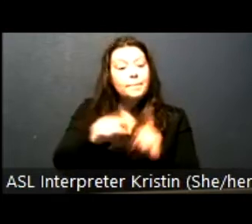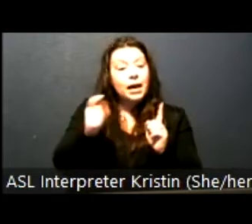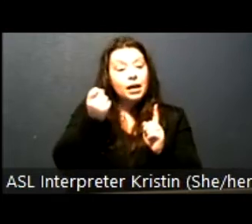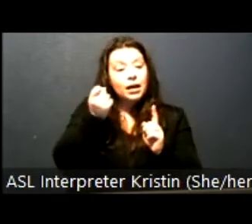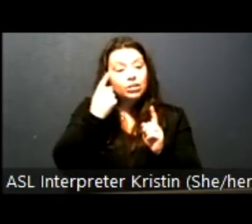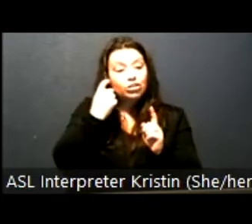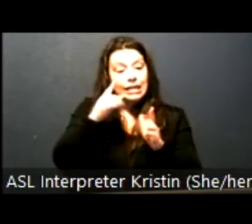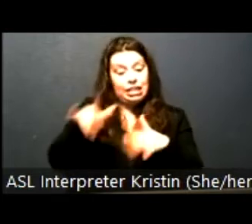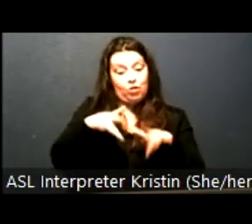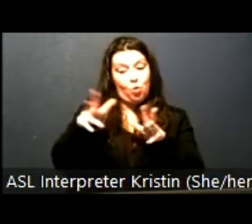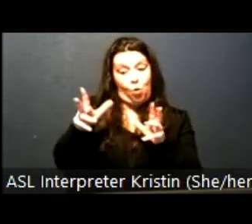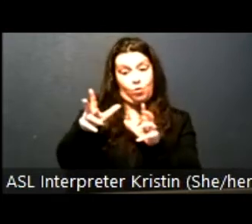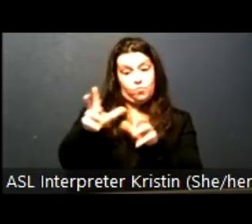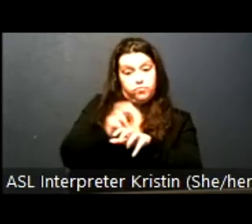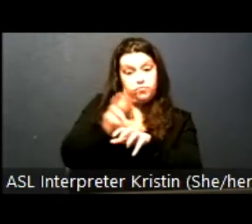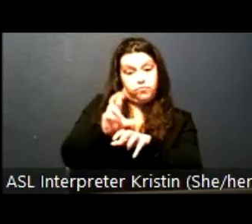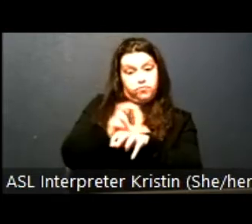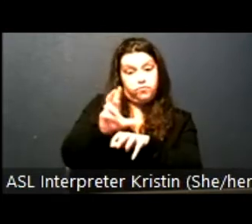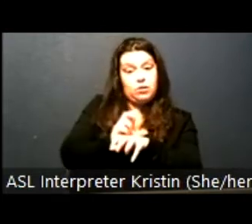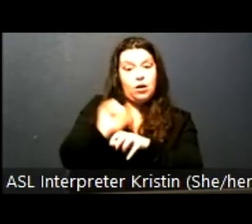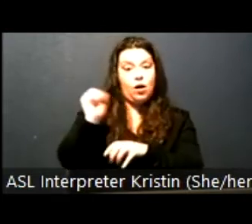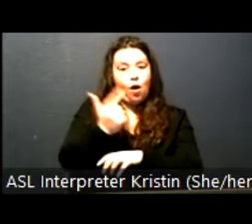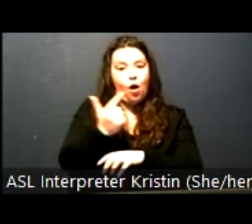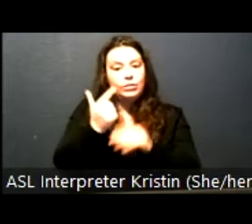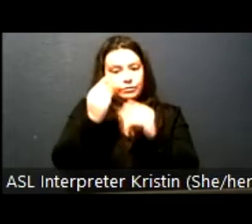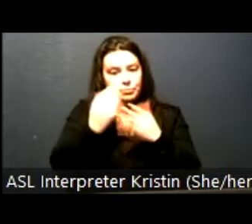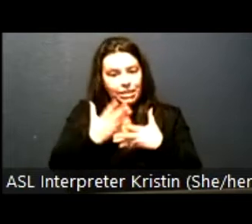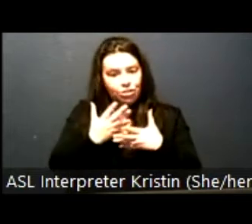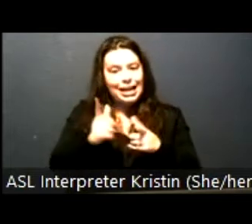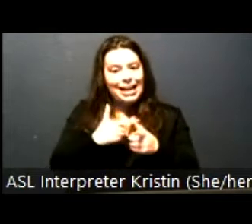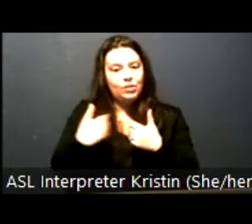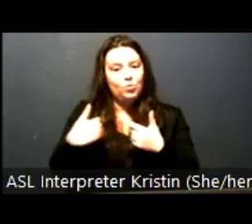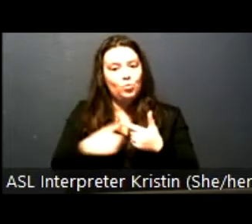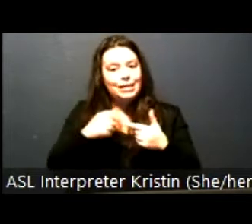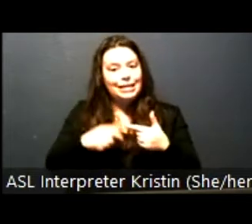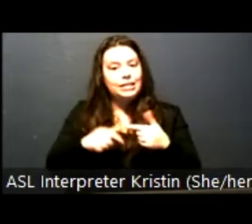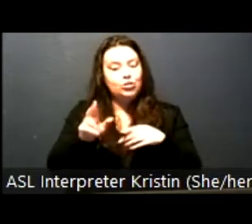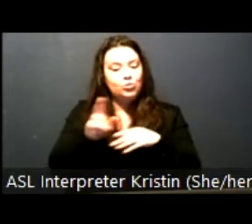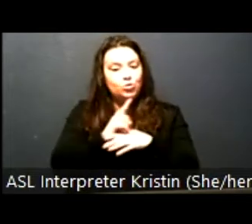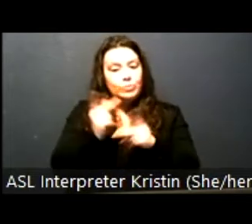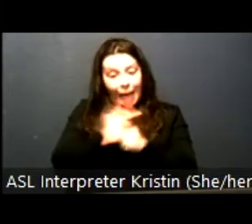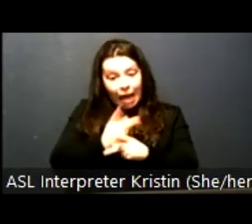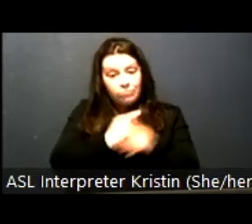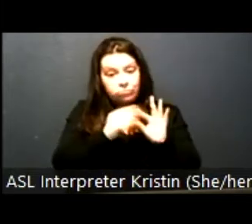have to use fancy nautical equations to convert light level to where the bird is on the planet.